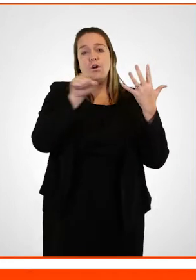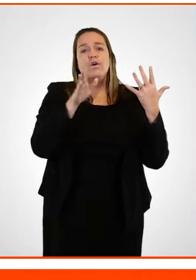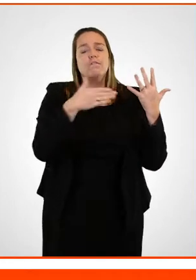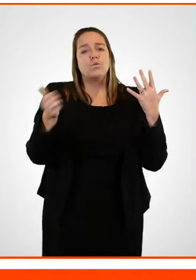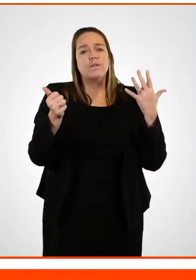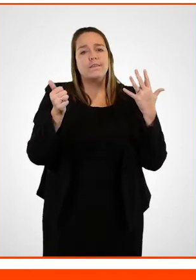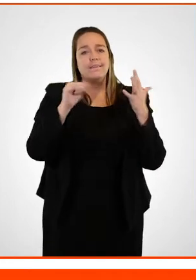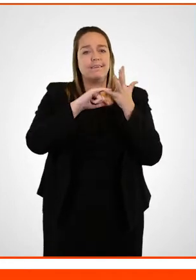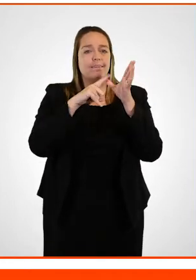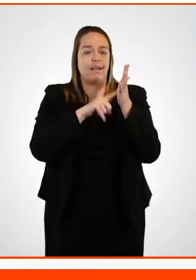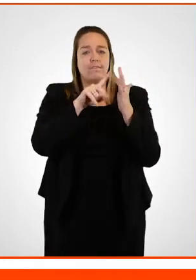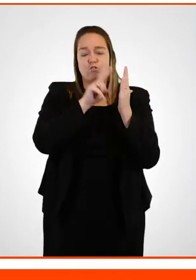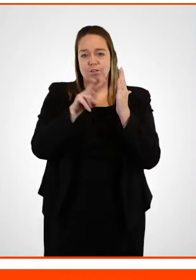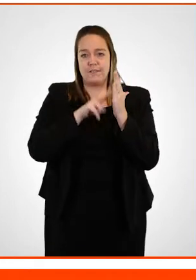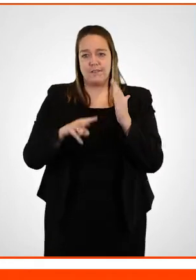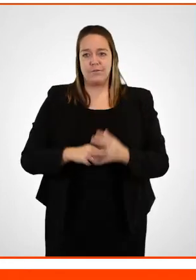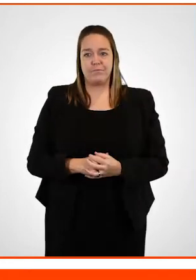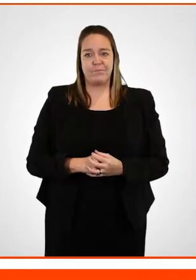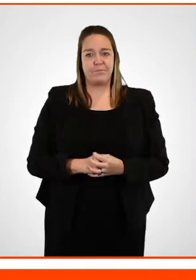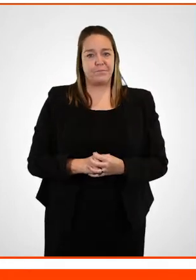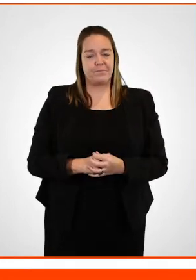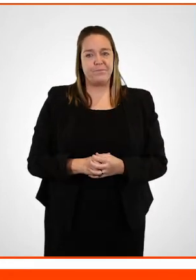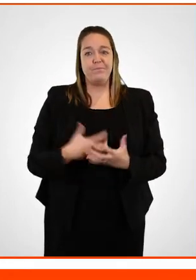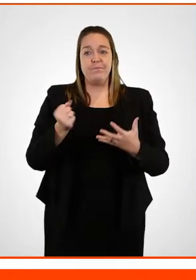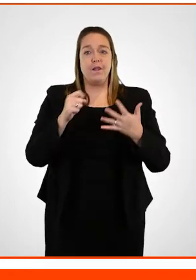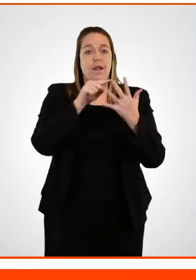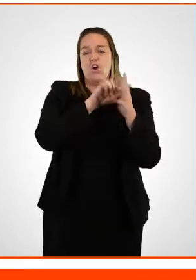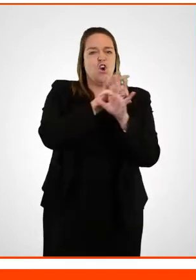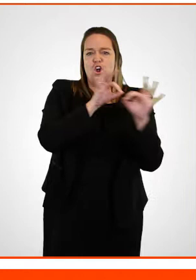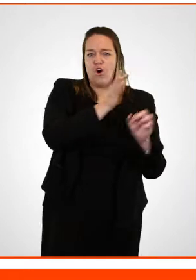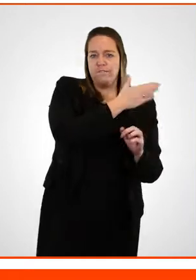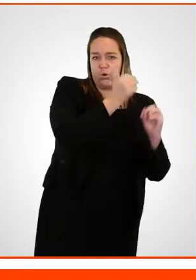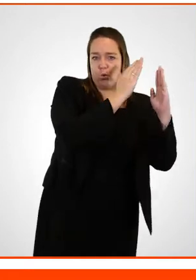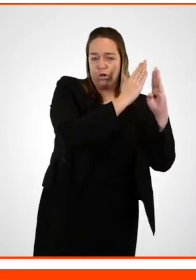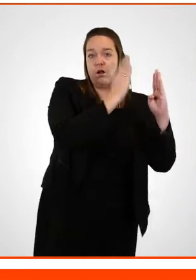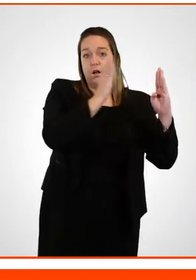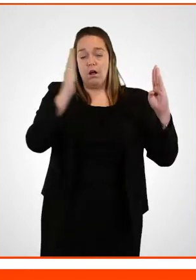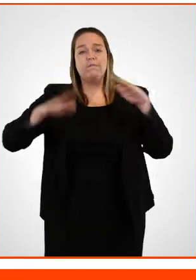and it goes from being non-fluent to being fully fluent.